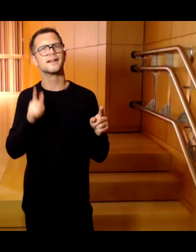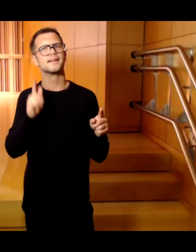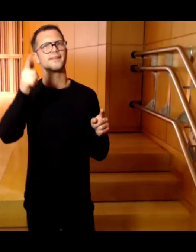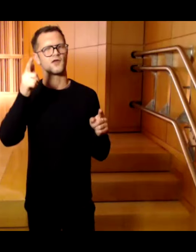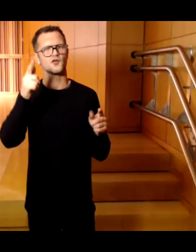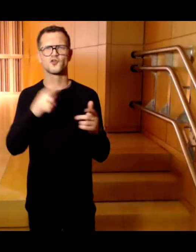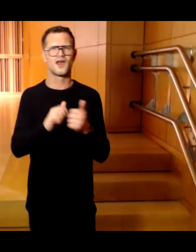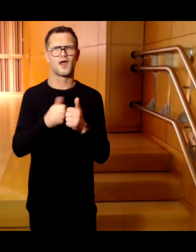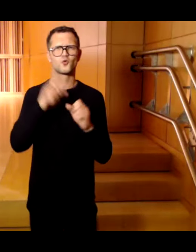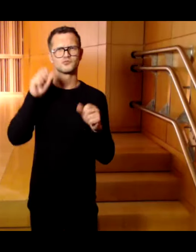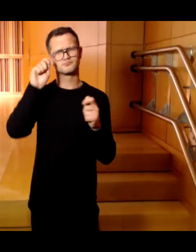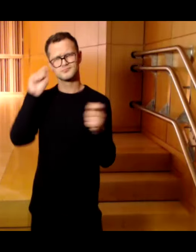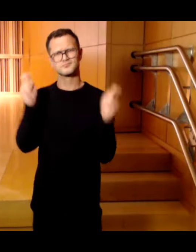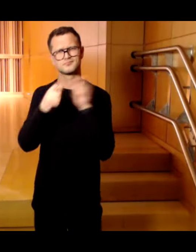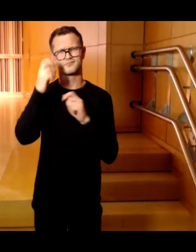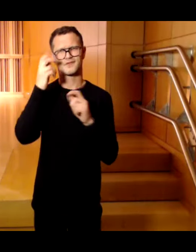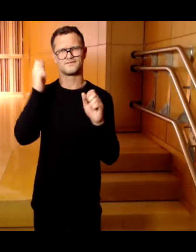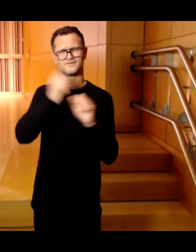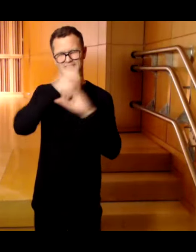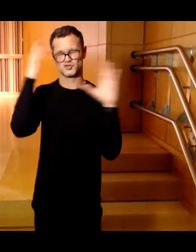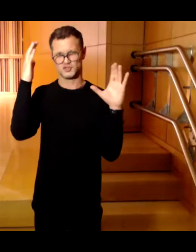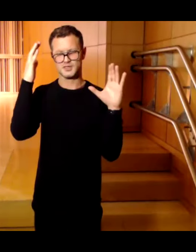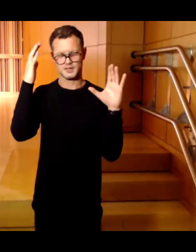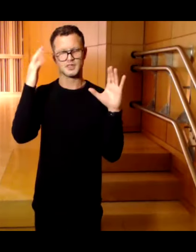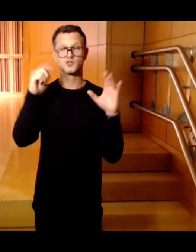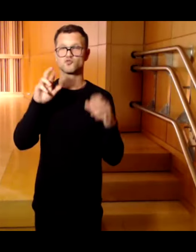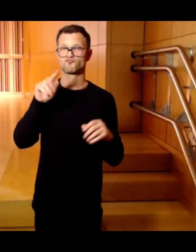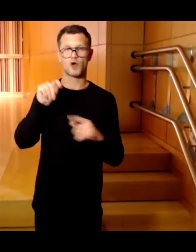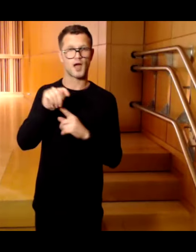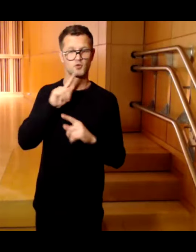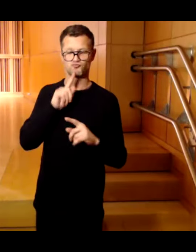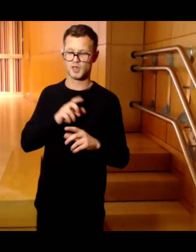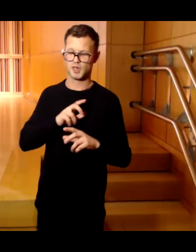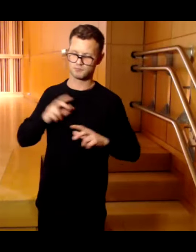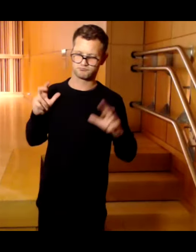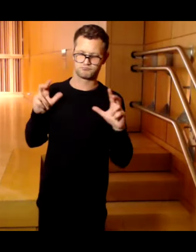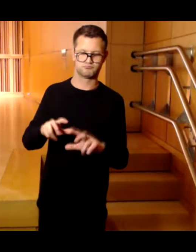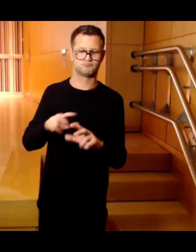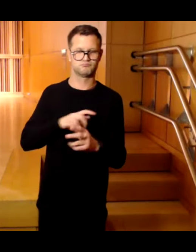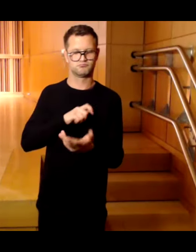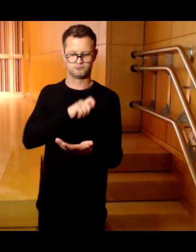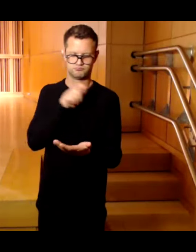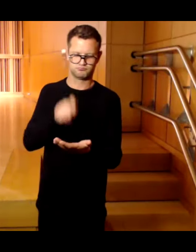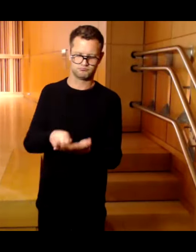and written, noting how Robert had put himself. fully into the text in an accessible and open style.